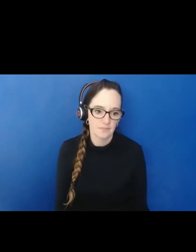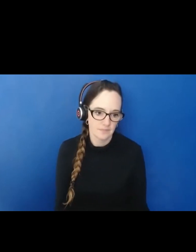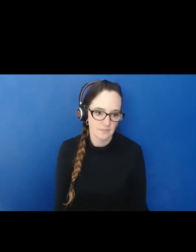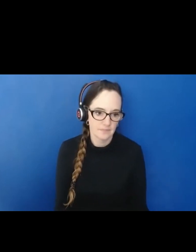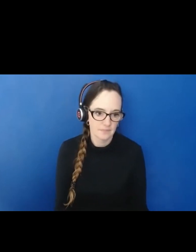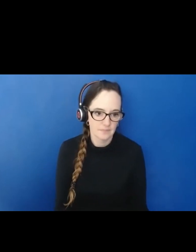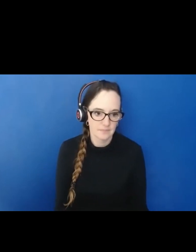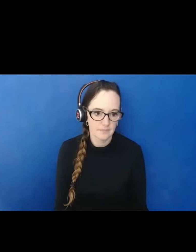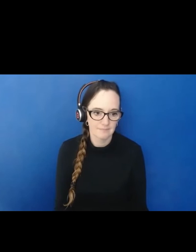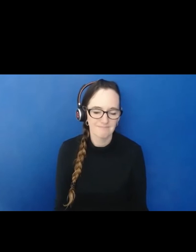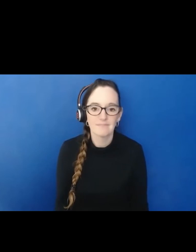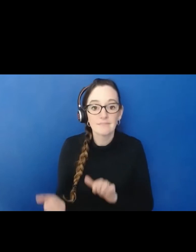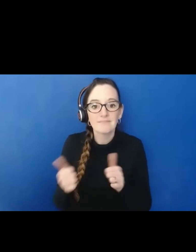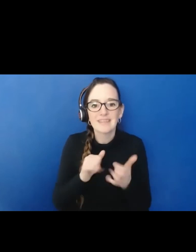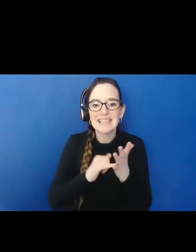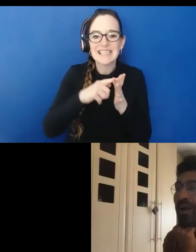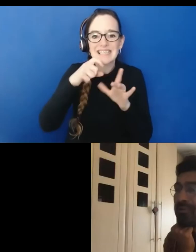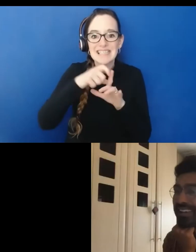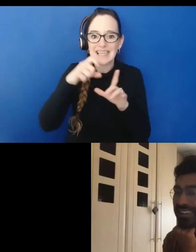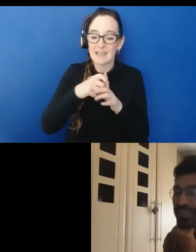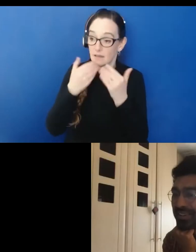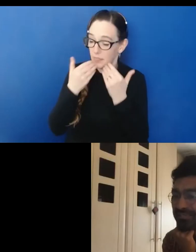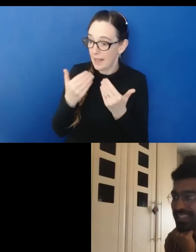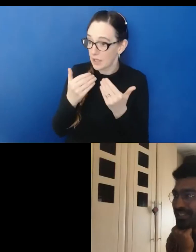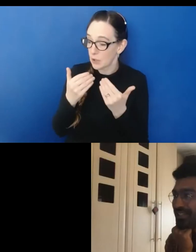Thank you, Soledad. Yes, we can continue the conversation too.